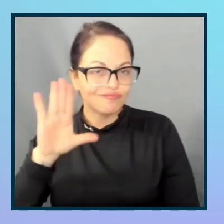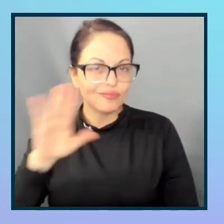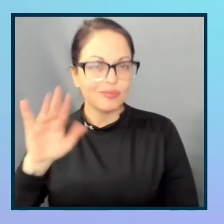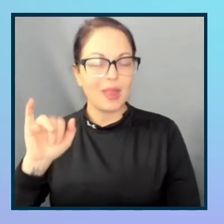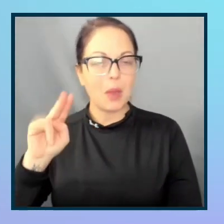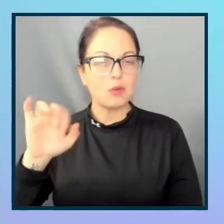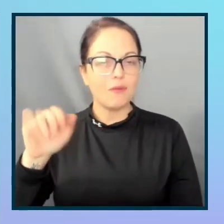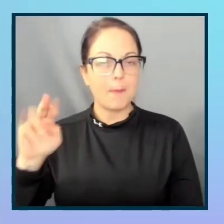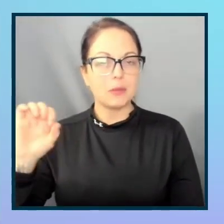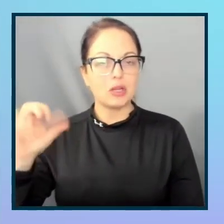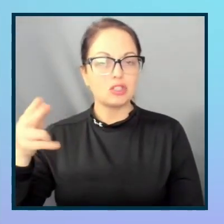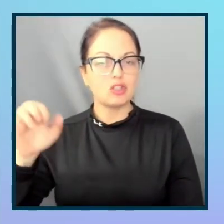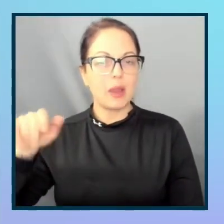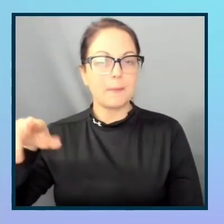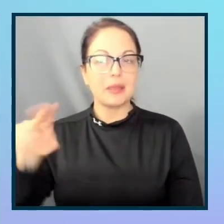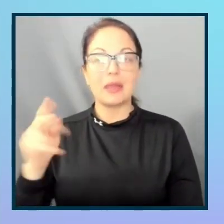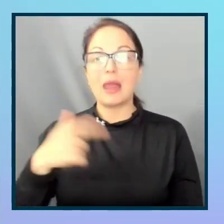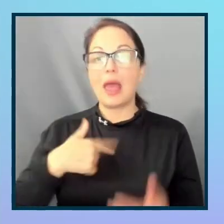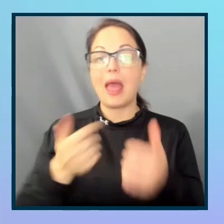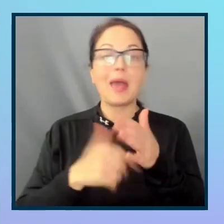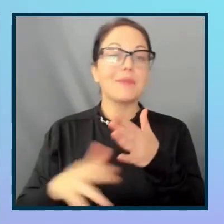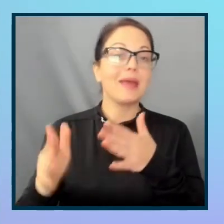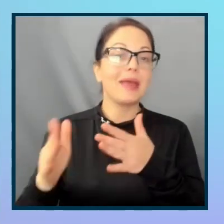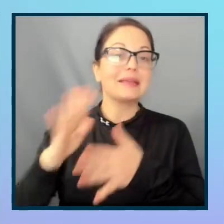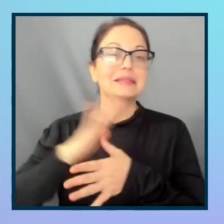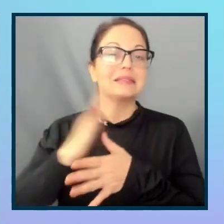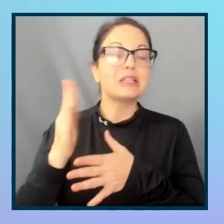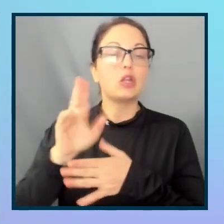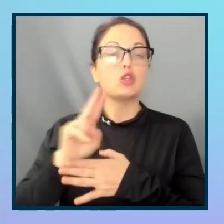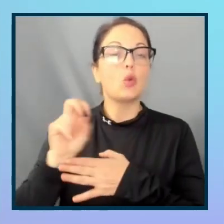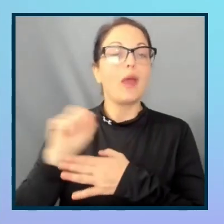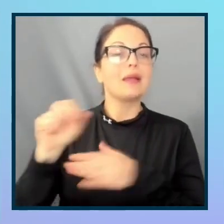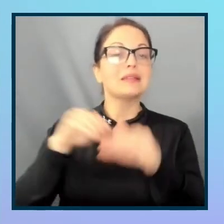I'm a Senior UX Accessibility Specialist at Edward Jones.